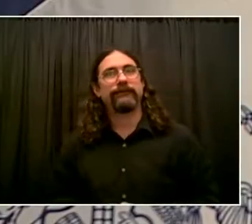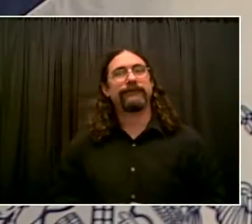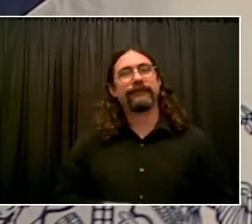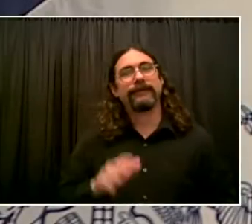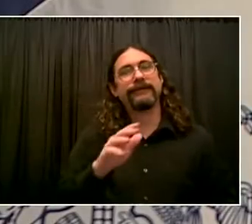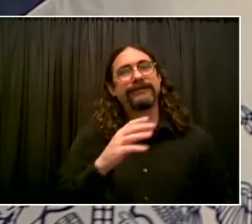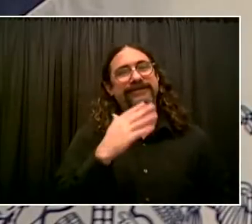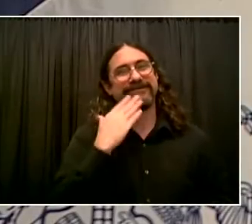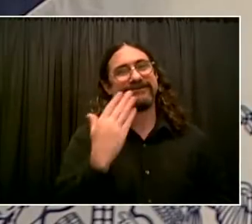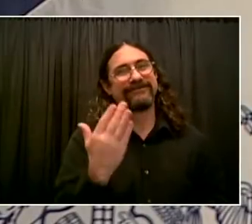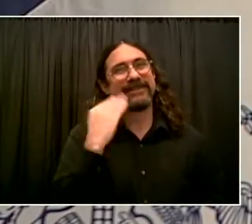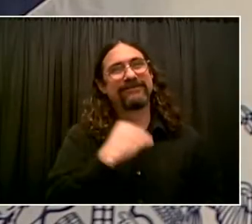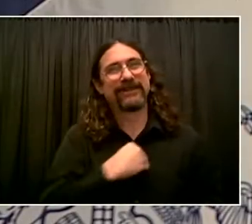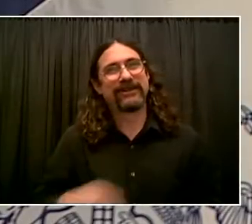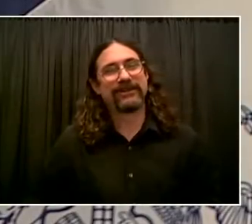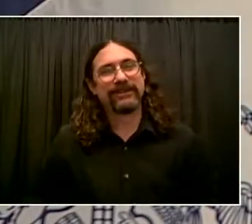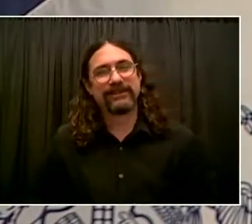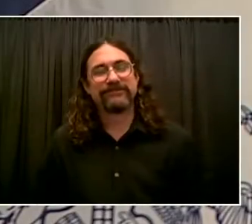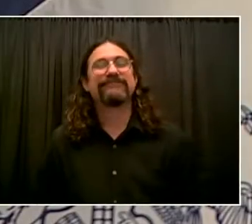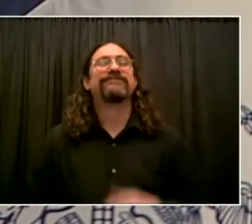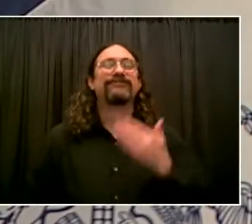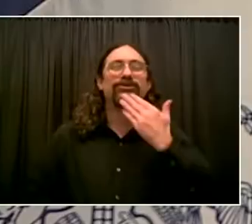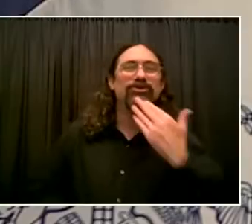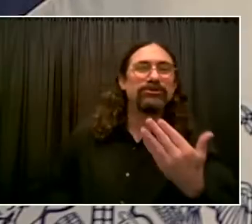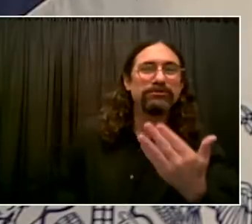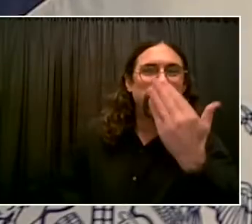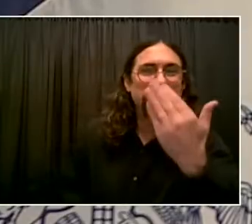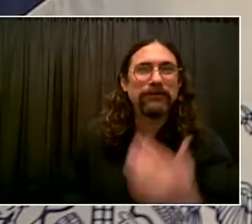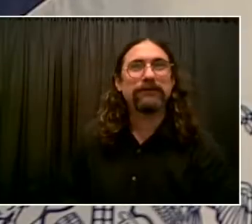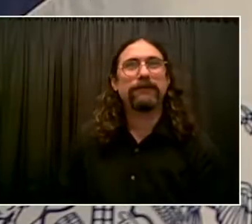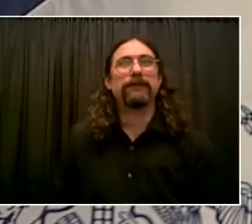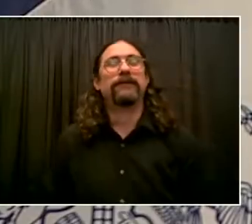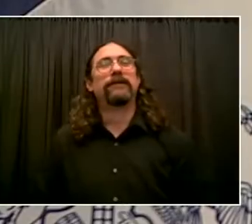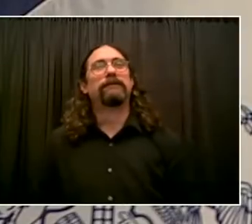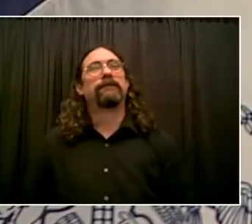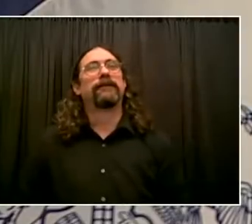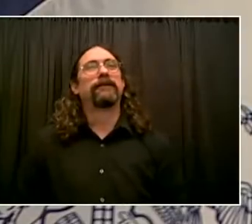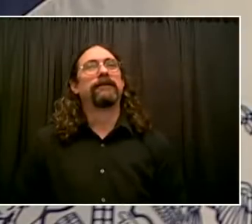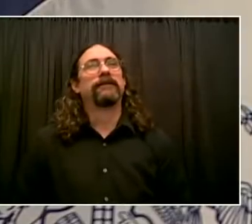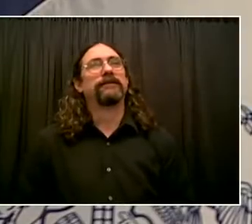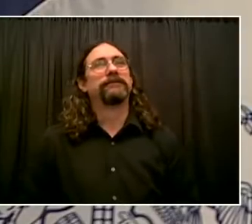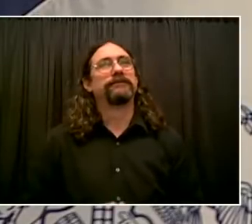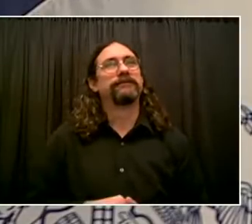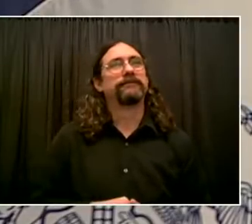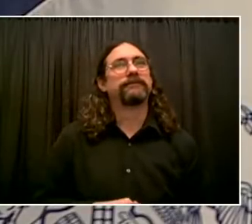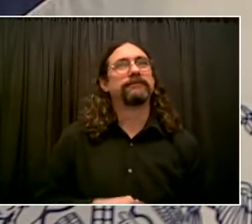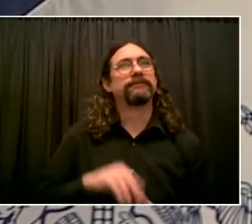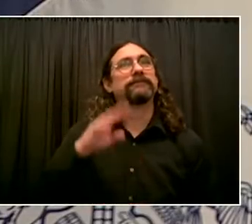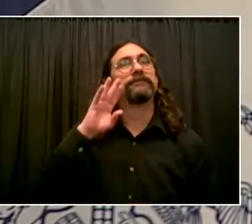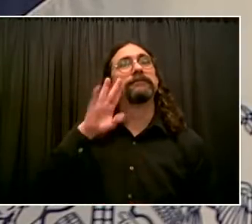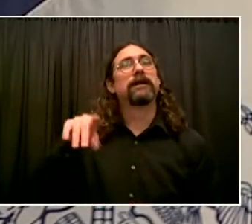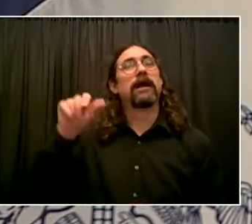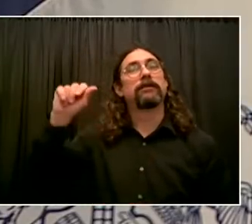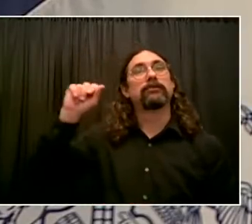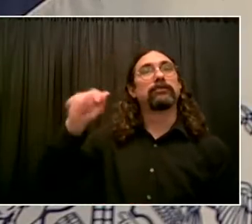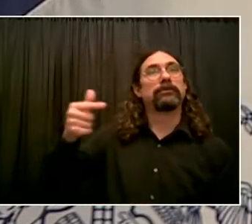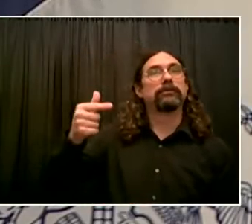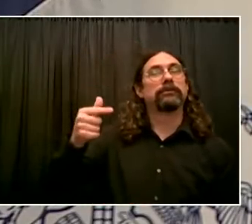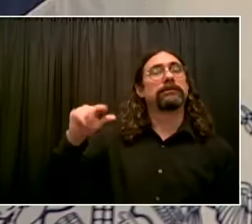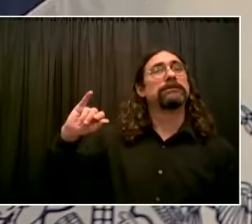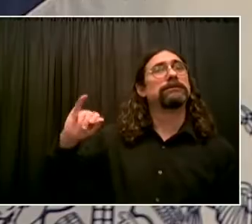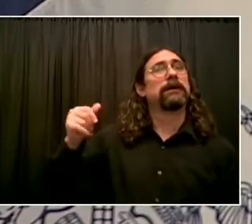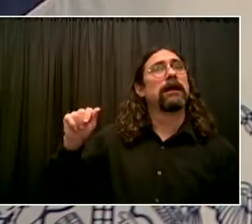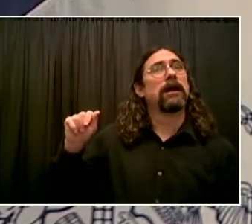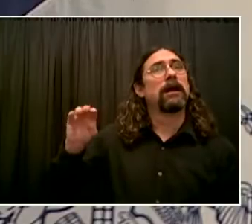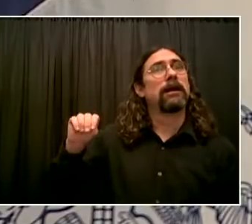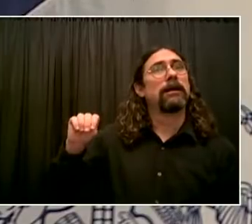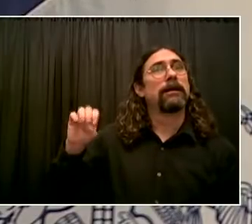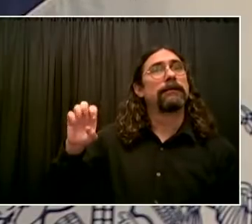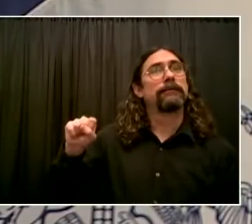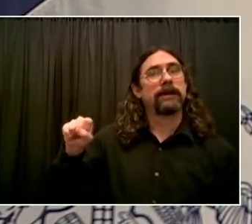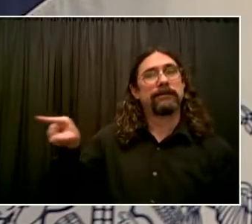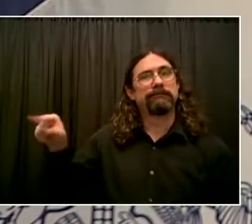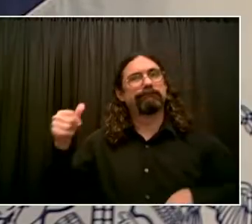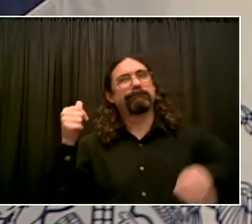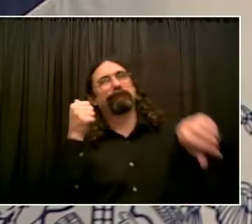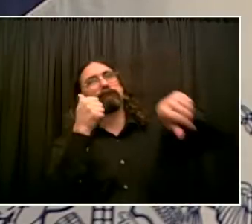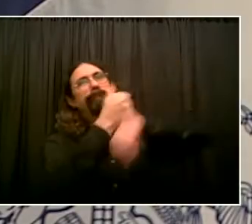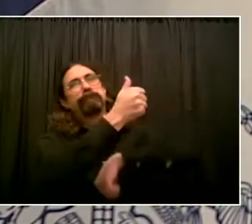HOW ARE YOU?